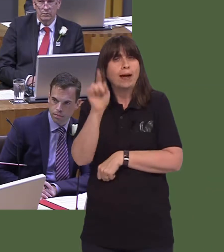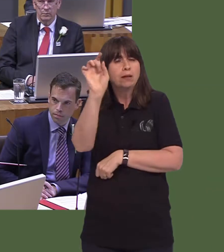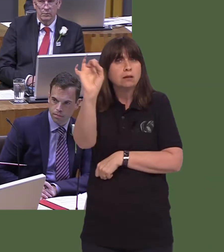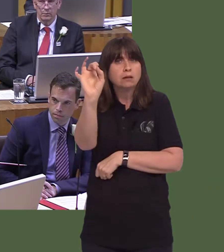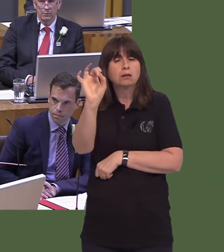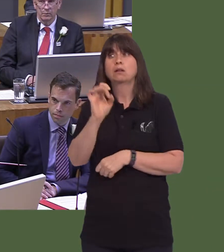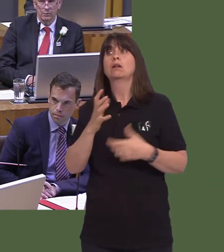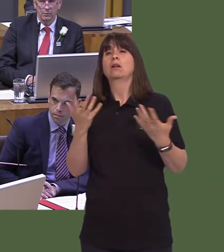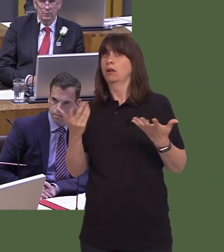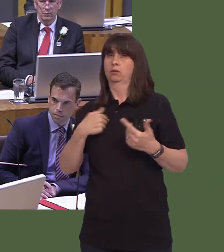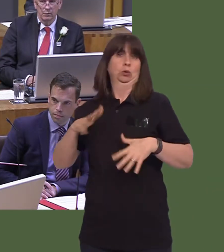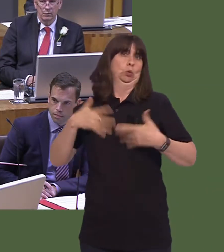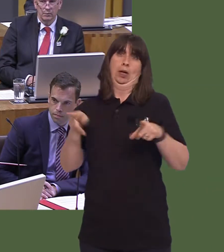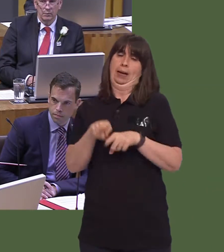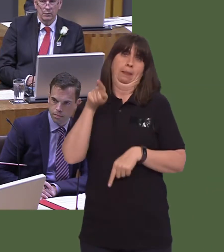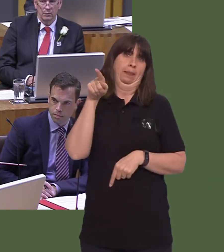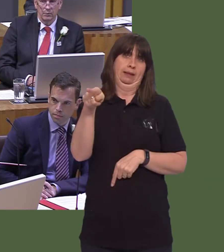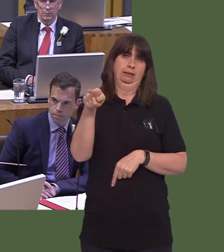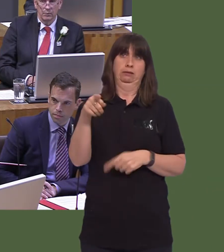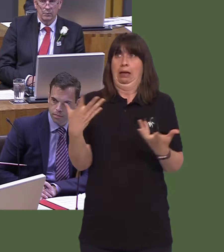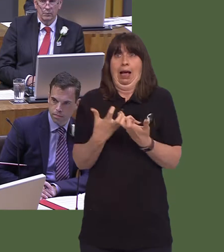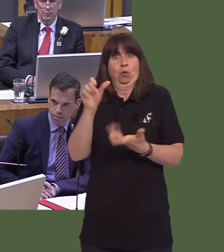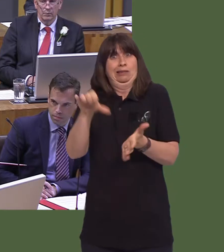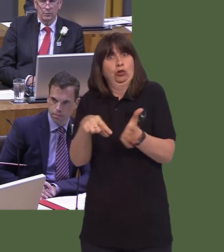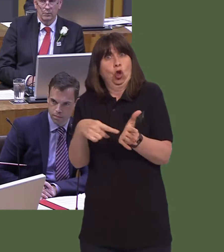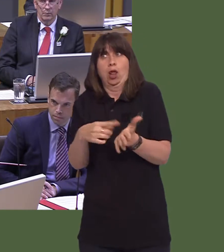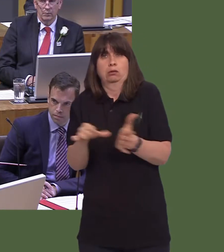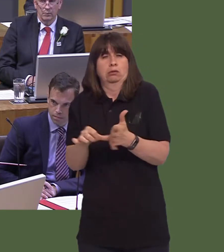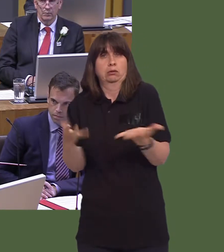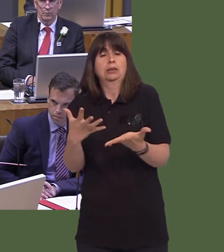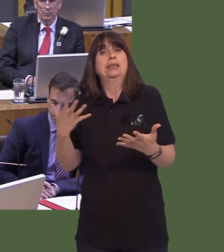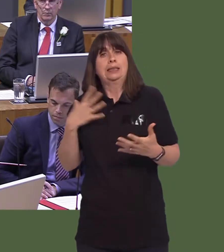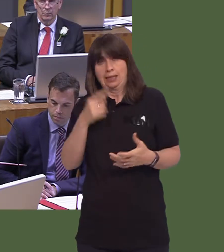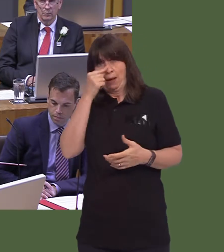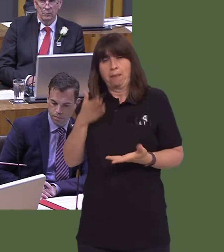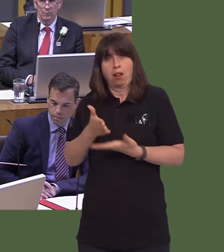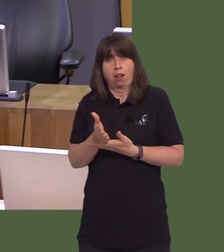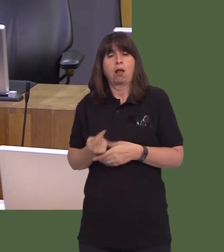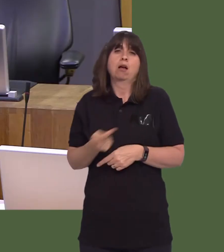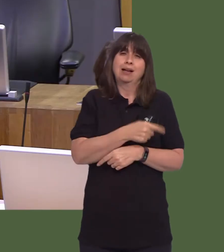That is not what we want; we want to make sure that people are able to access toilet facilities as easily as possible.